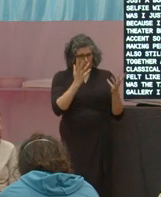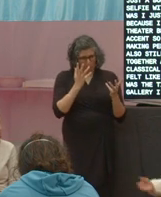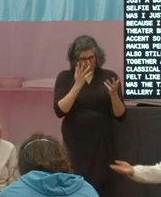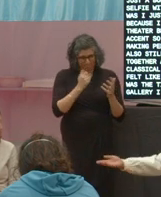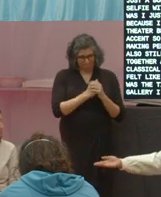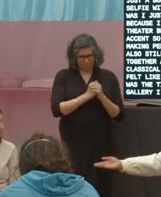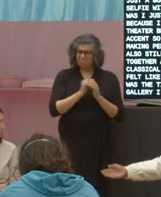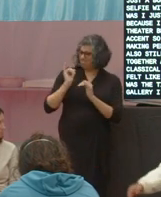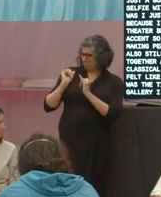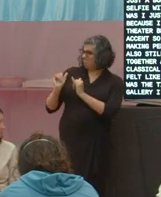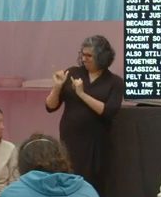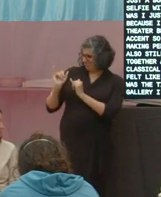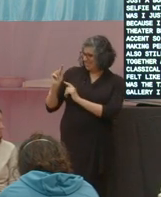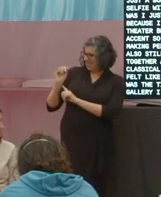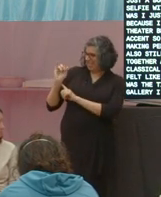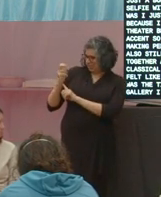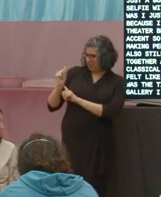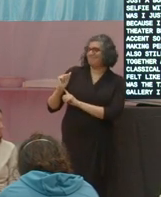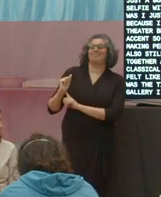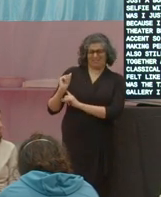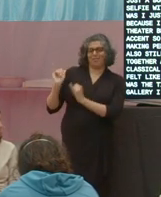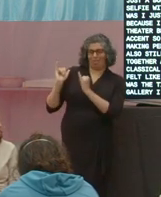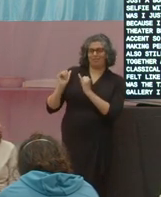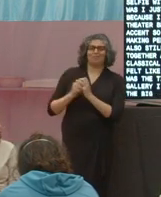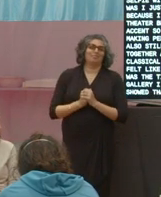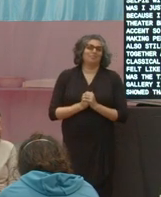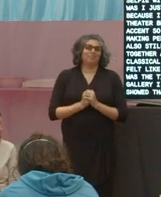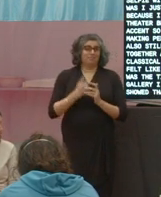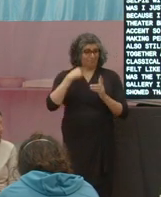open similar with you today. So because I started dancing when I